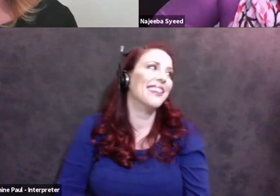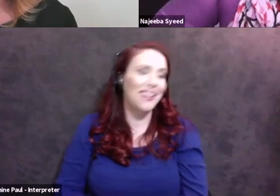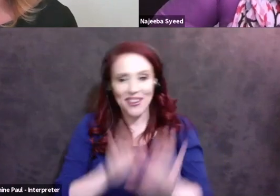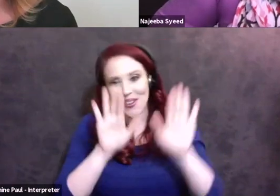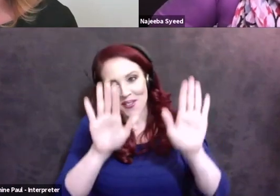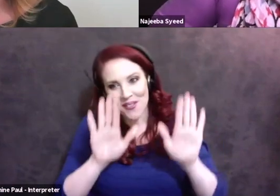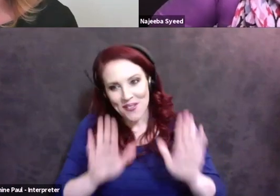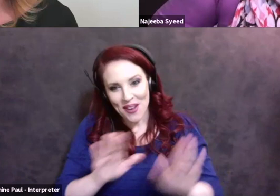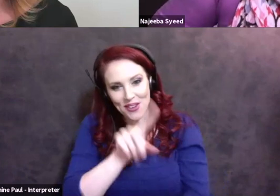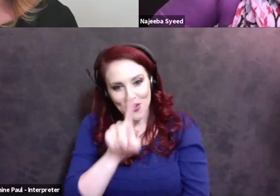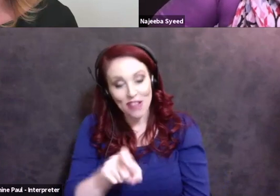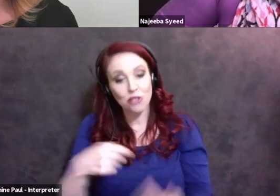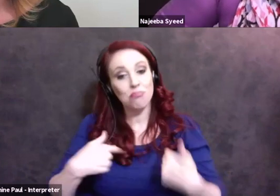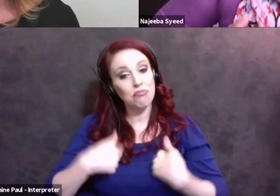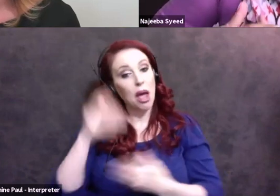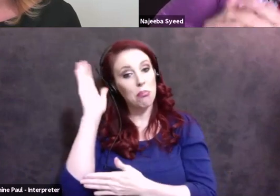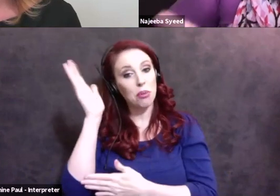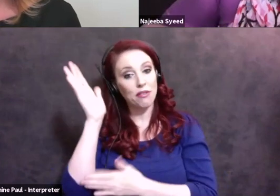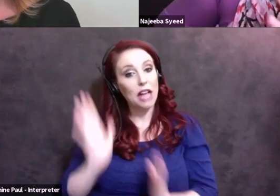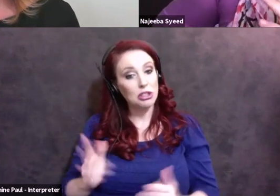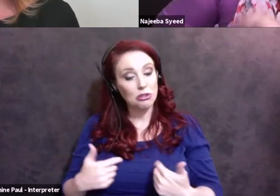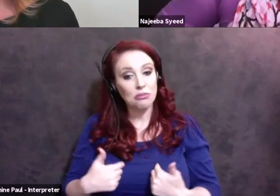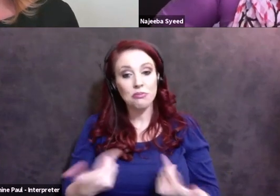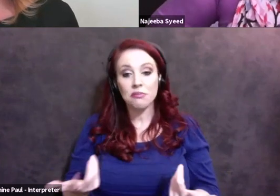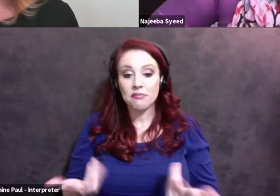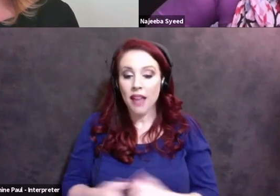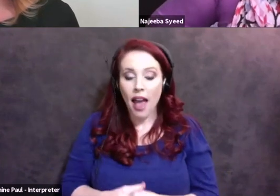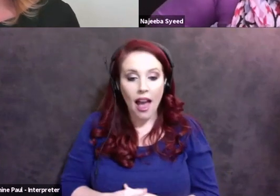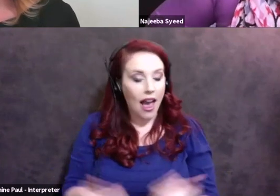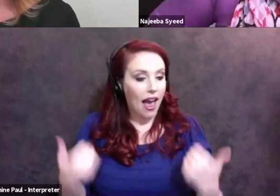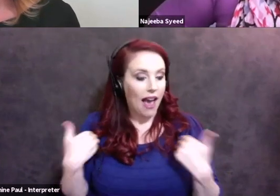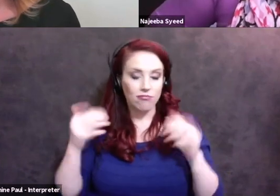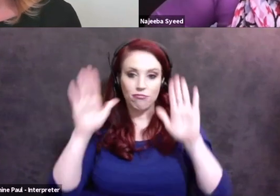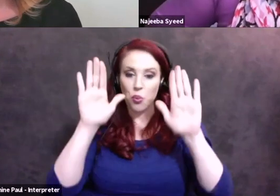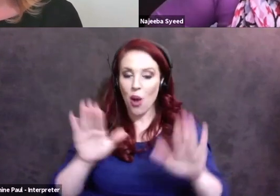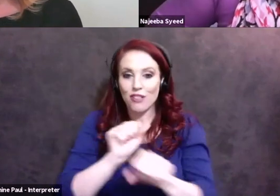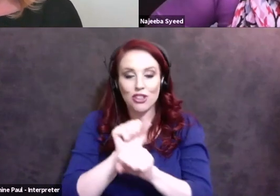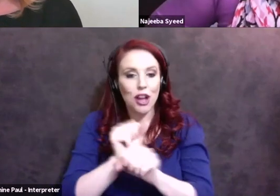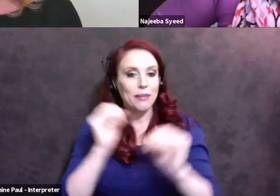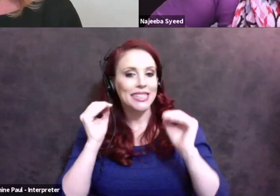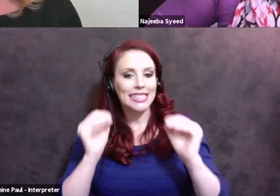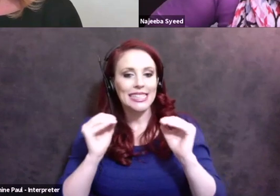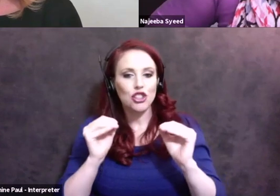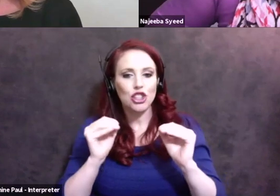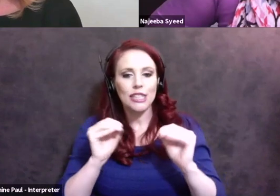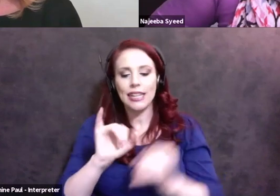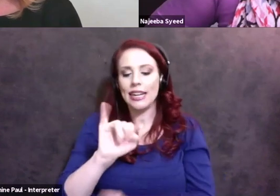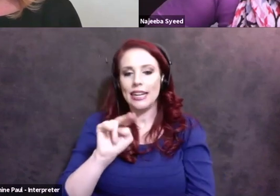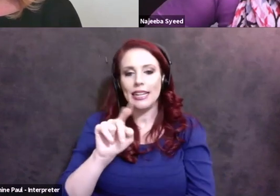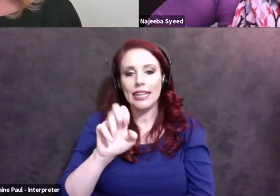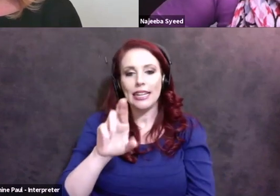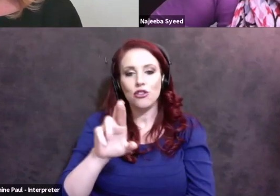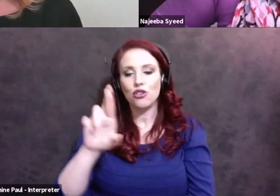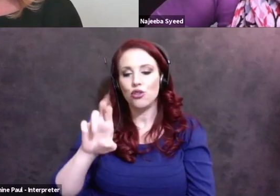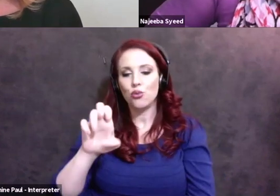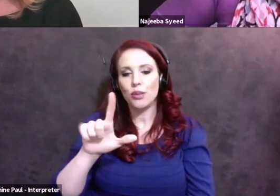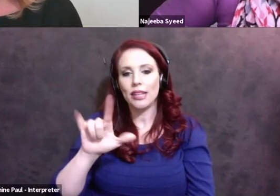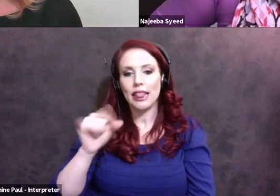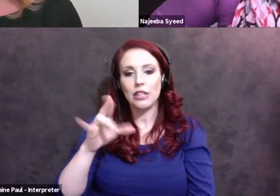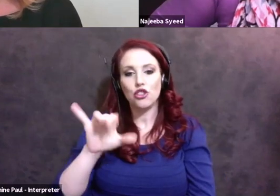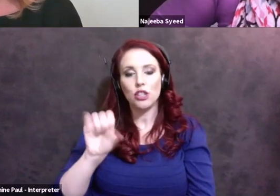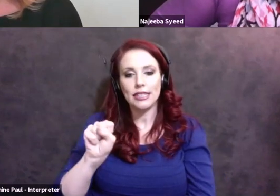I am a Professor who has this incredible job of teaching intra-religious education which is a really unique position